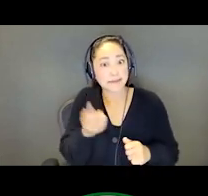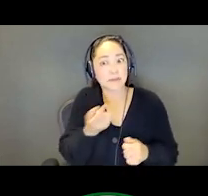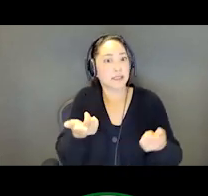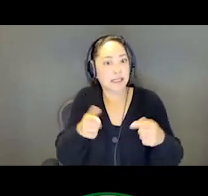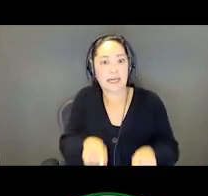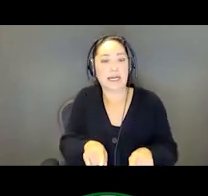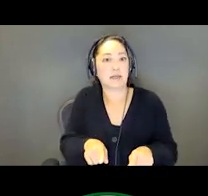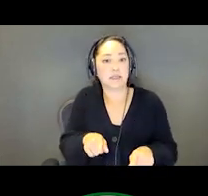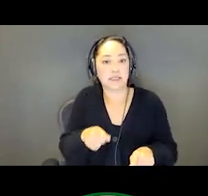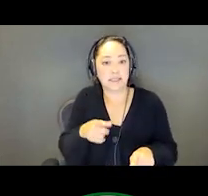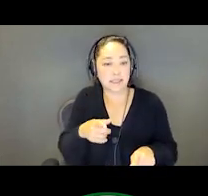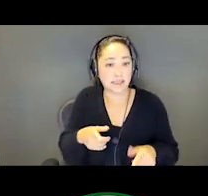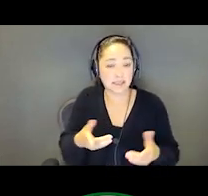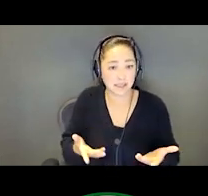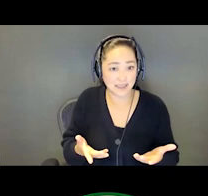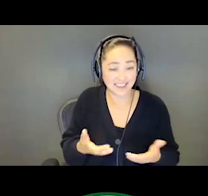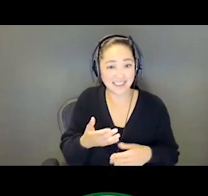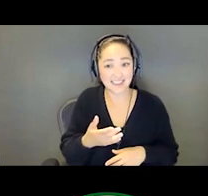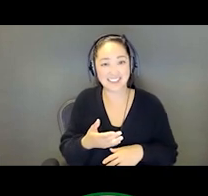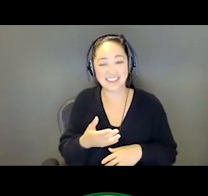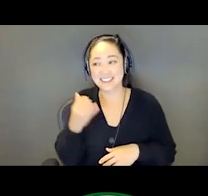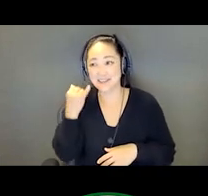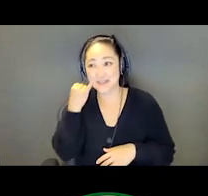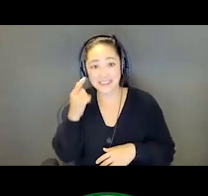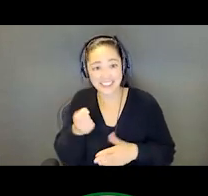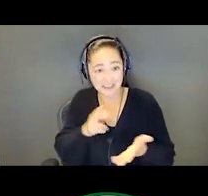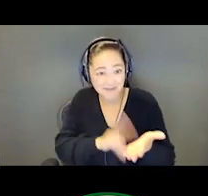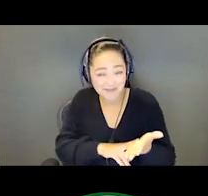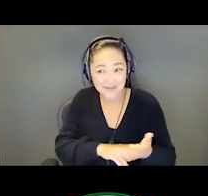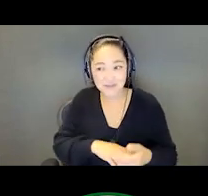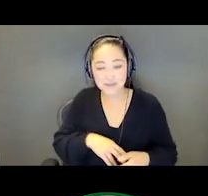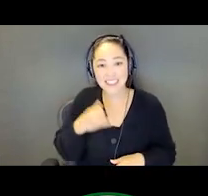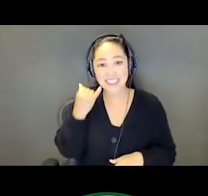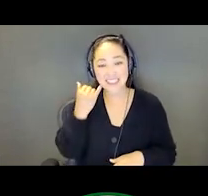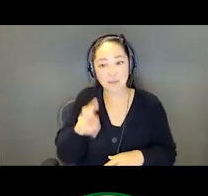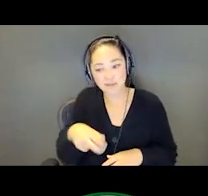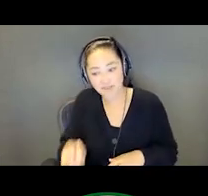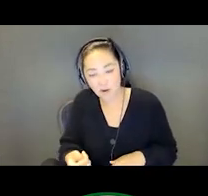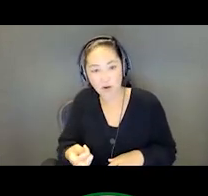Is there training for folks or do they sign waivers? Is that, has that been a concern or push back at all?